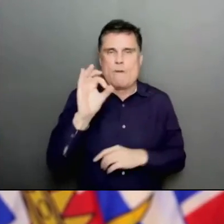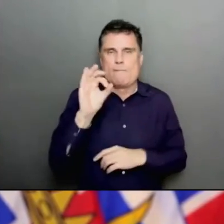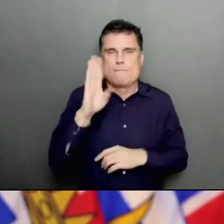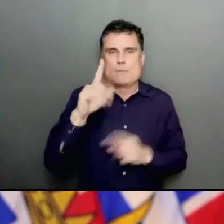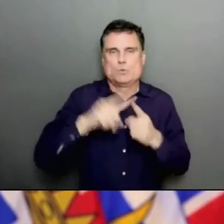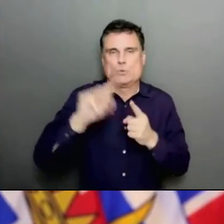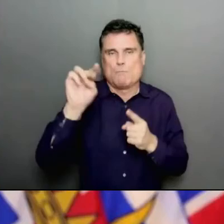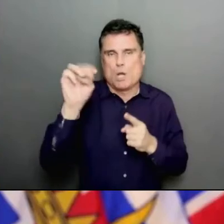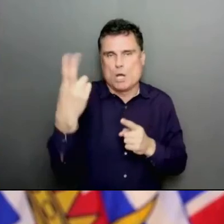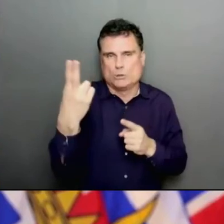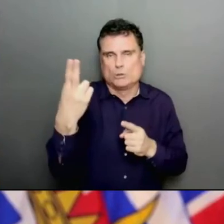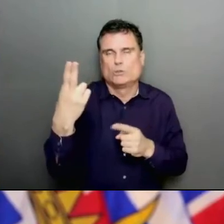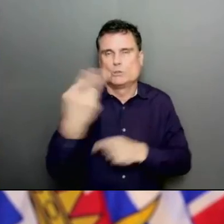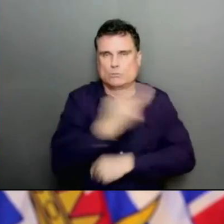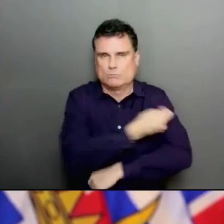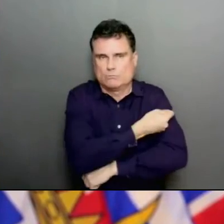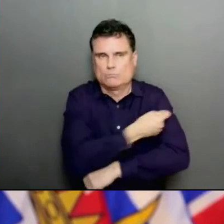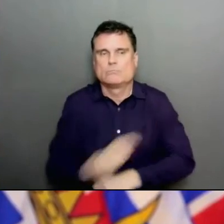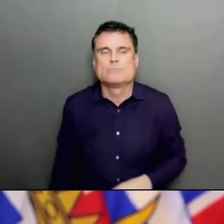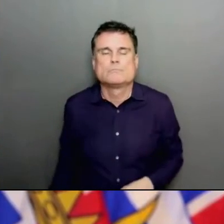number of people diagnosed